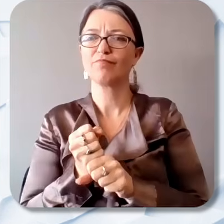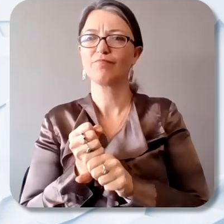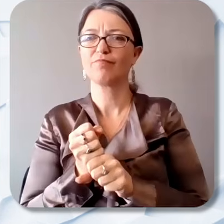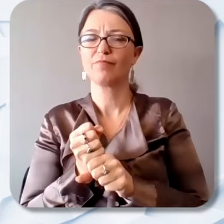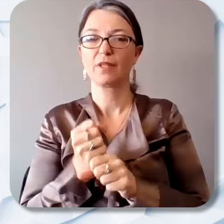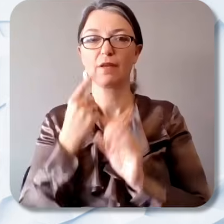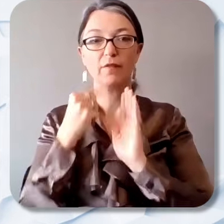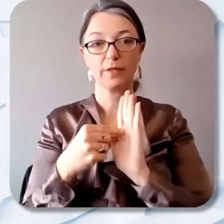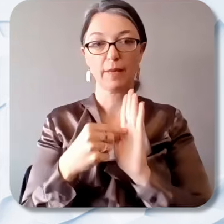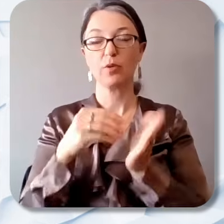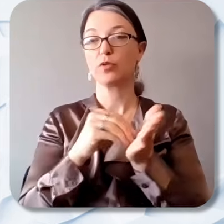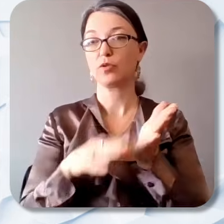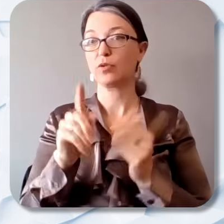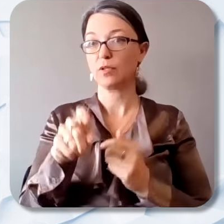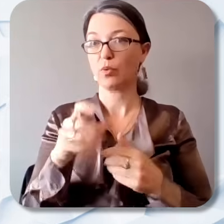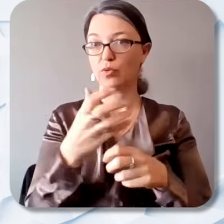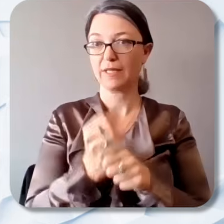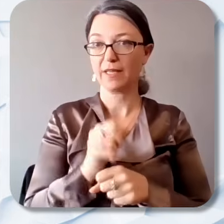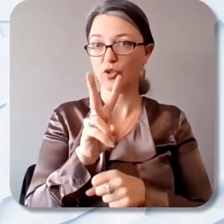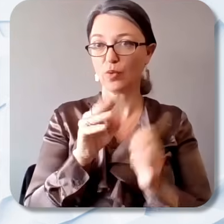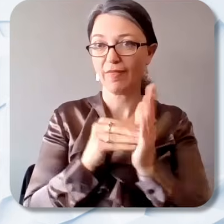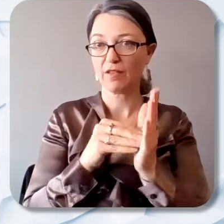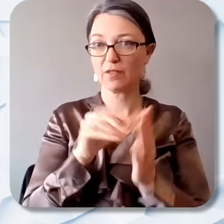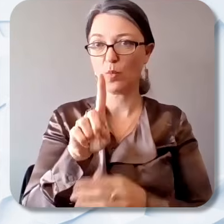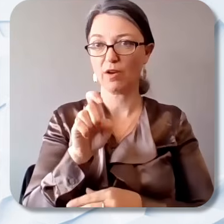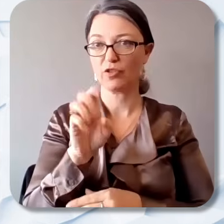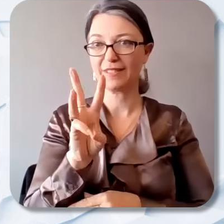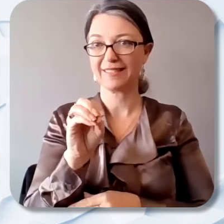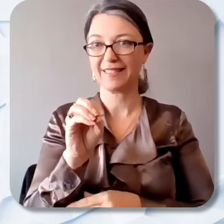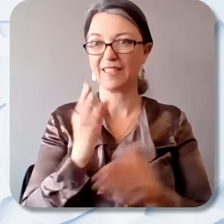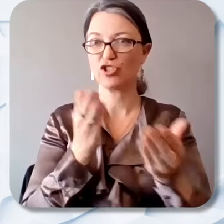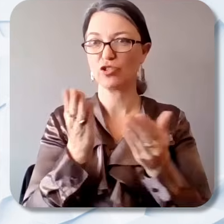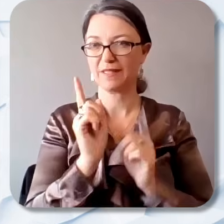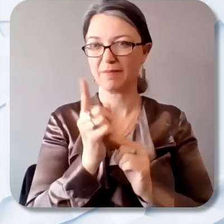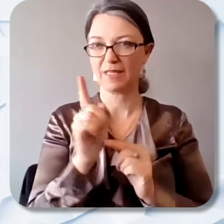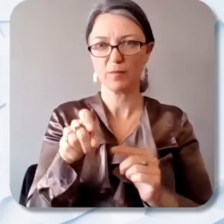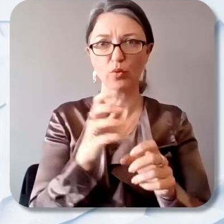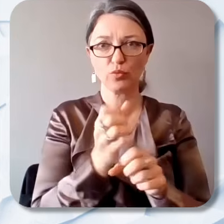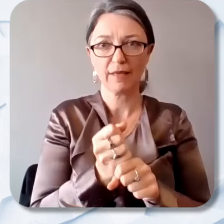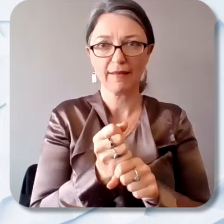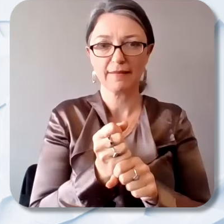a student was supposed to receive 2,160 service minutes.